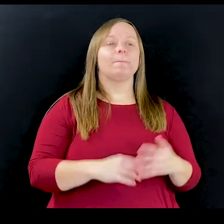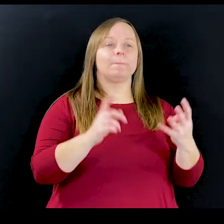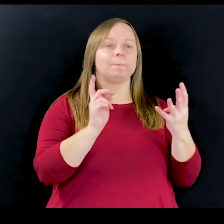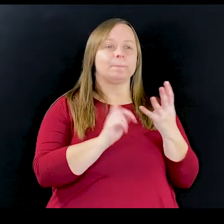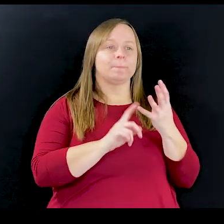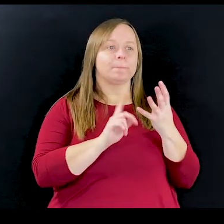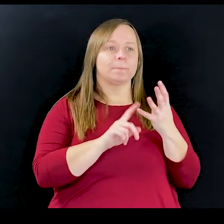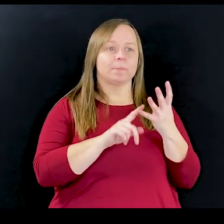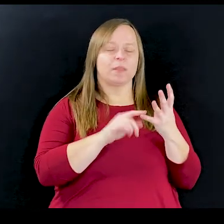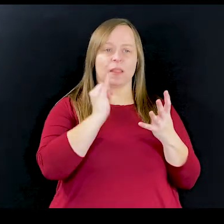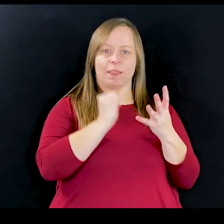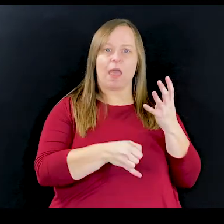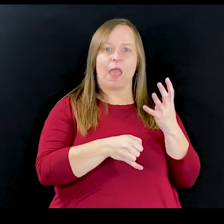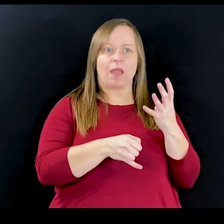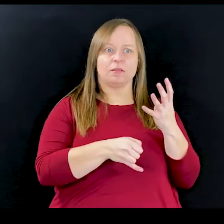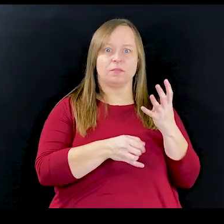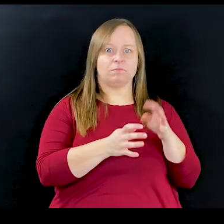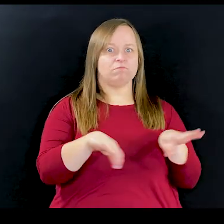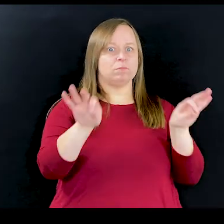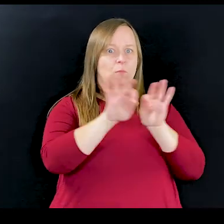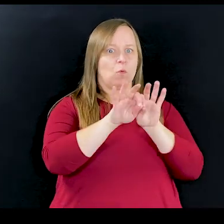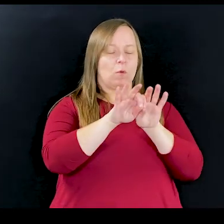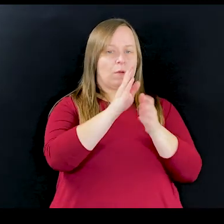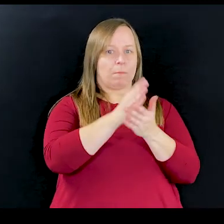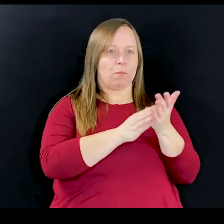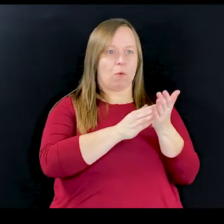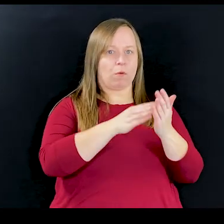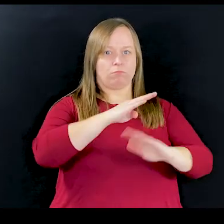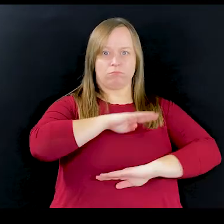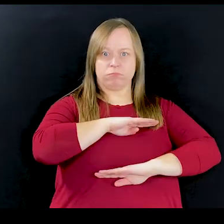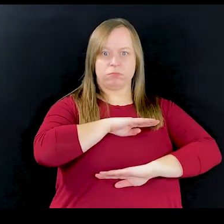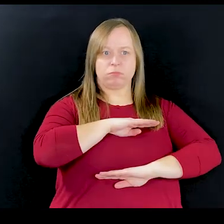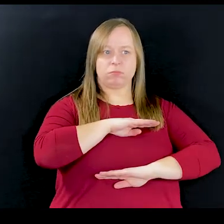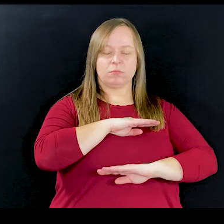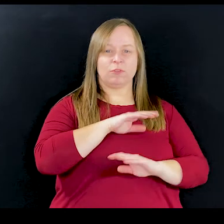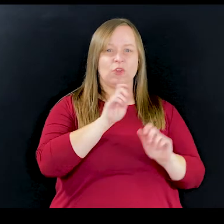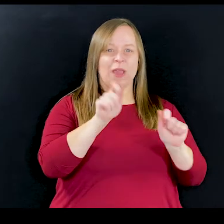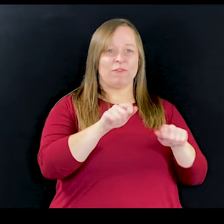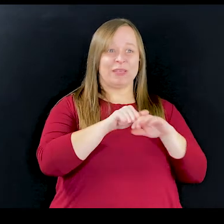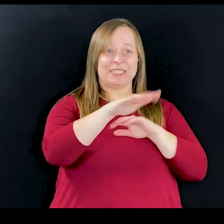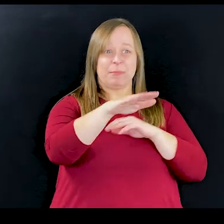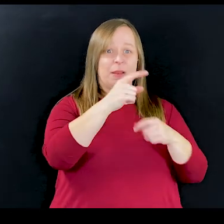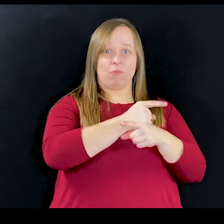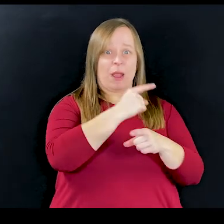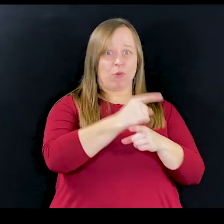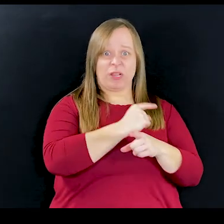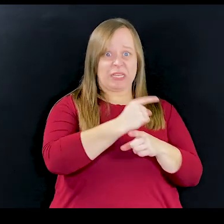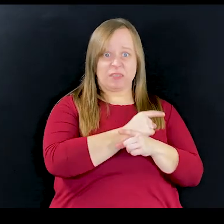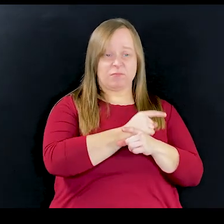And then the last main element that you have to satisfy is just you have to submit it properly.